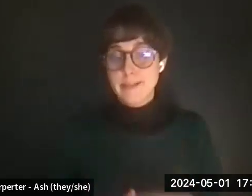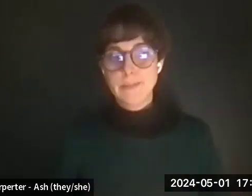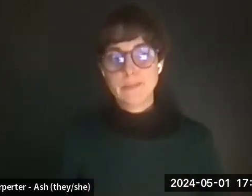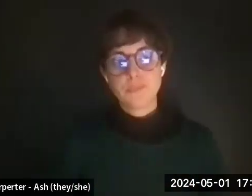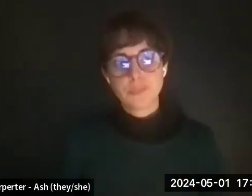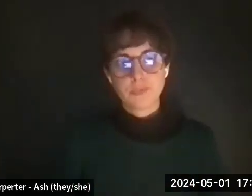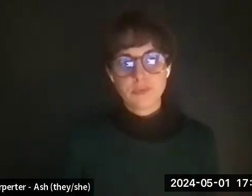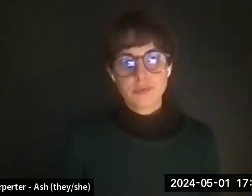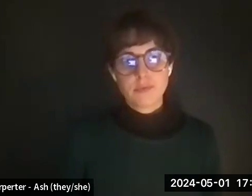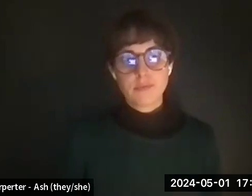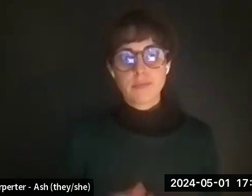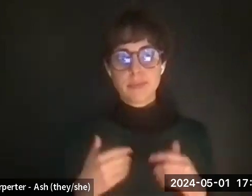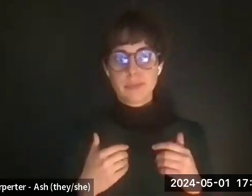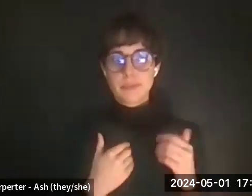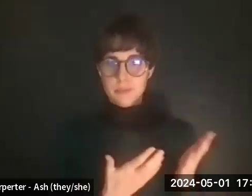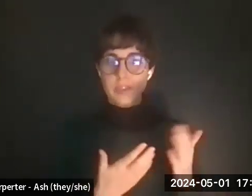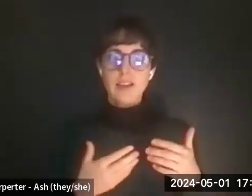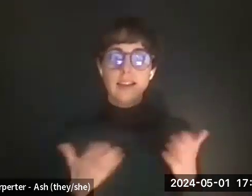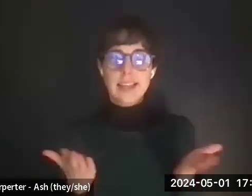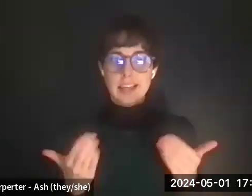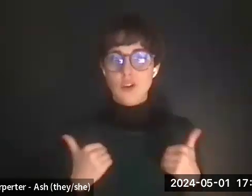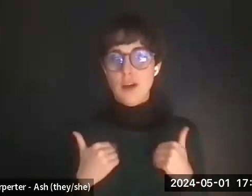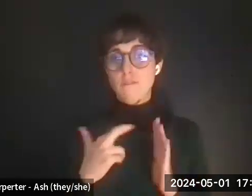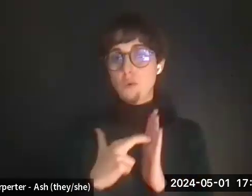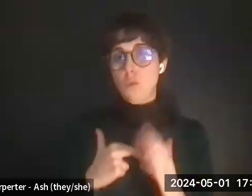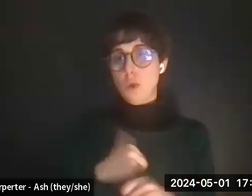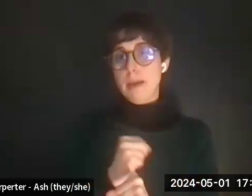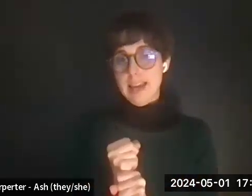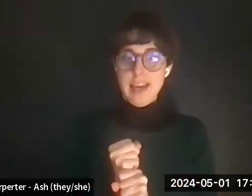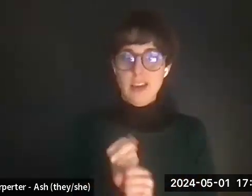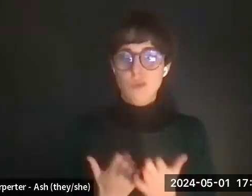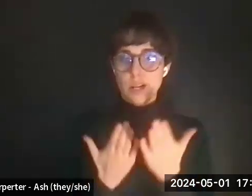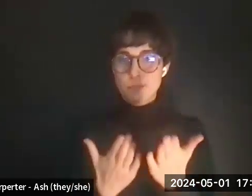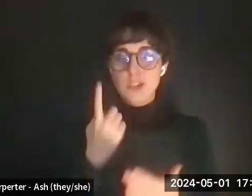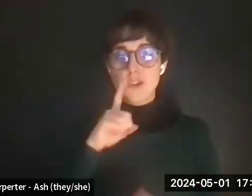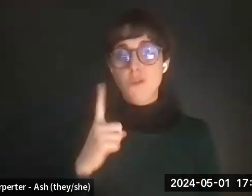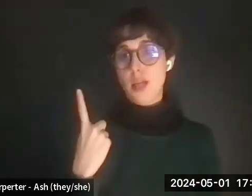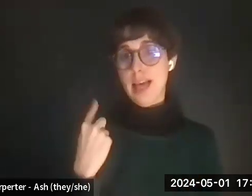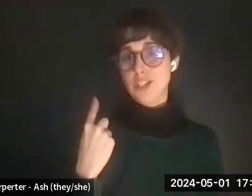Here we have the rulemaking recommendations we made last year for the master's level counselors and psychology.